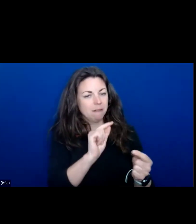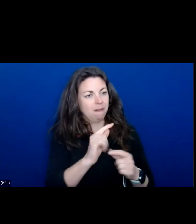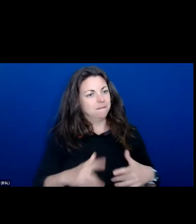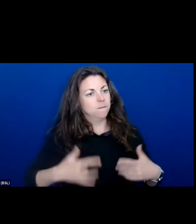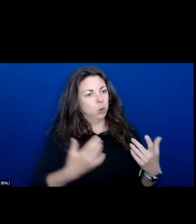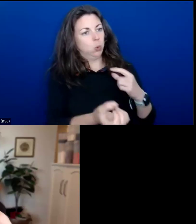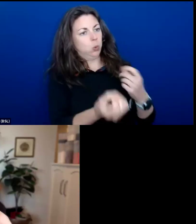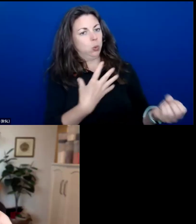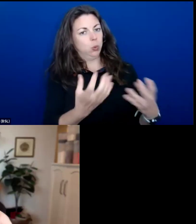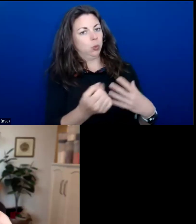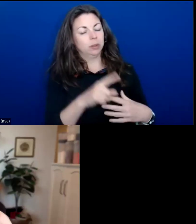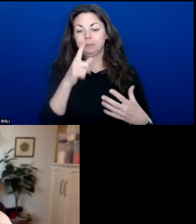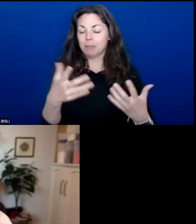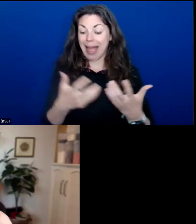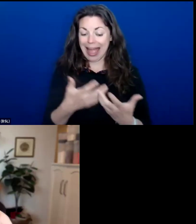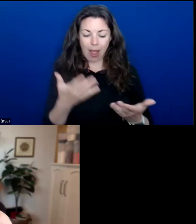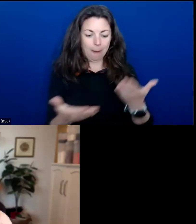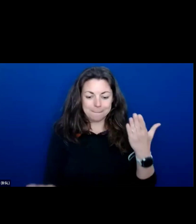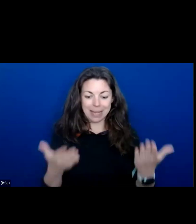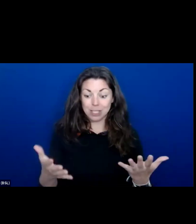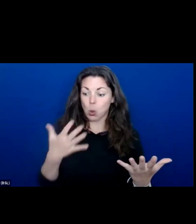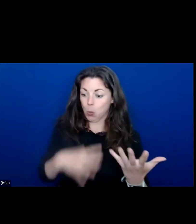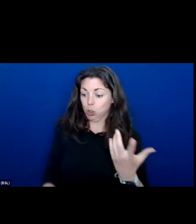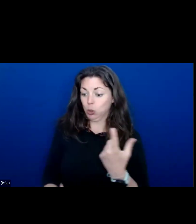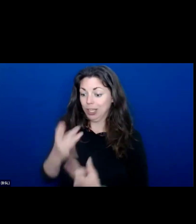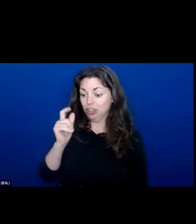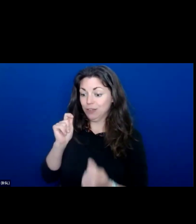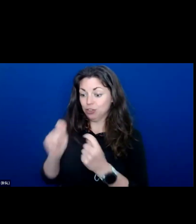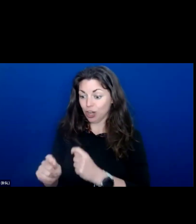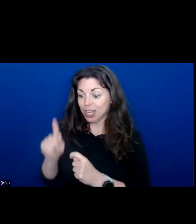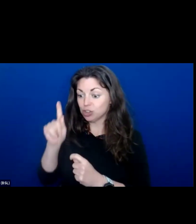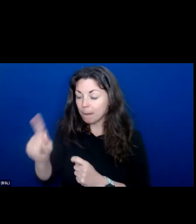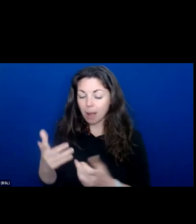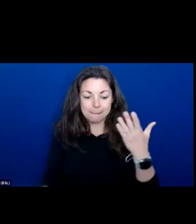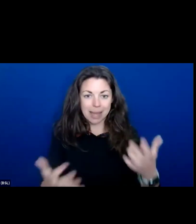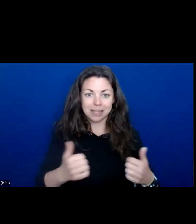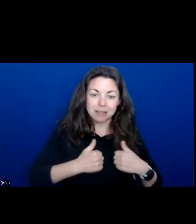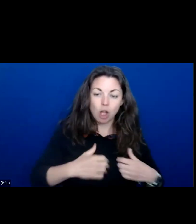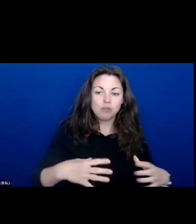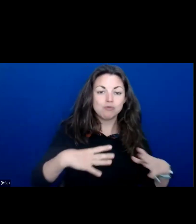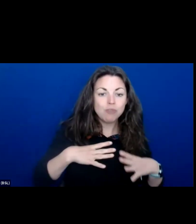wanting to bring about change and, and doing all this great work, but balancing that with your own rest and recovery.